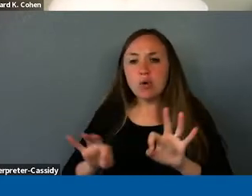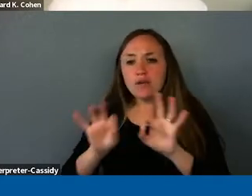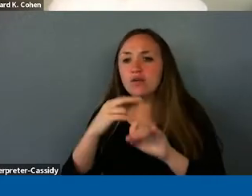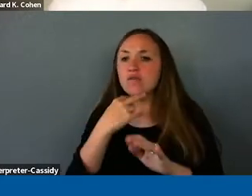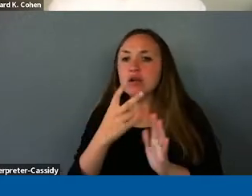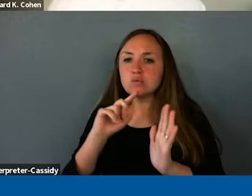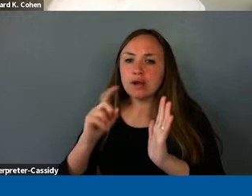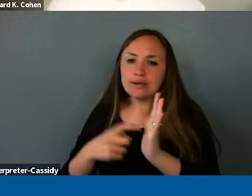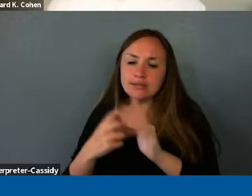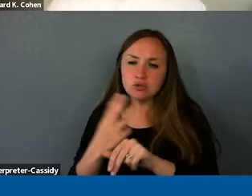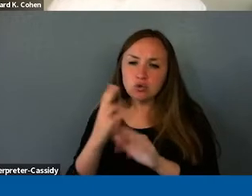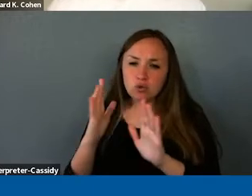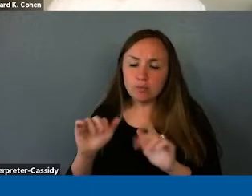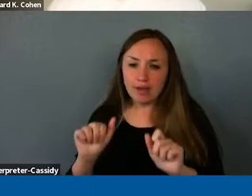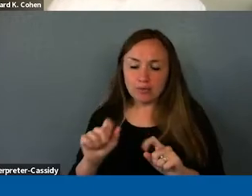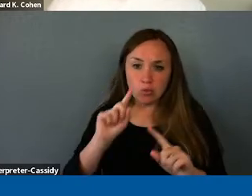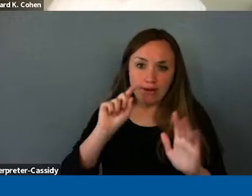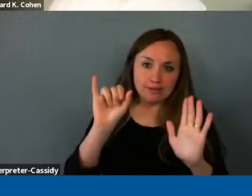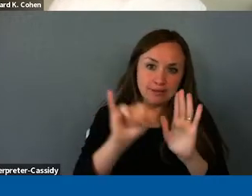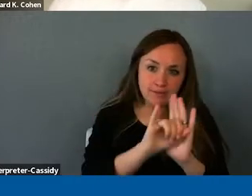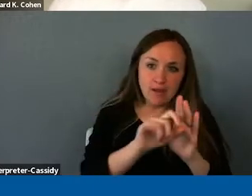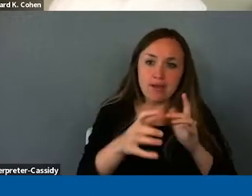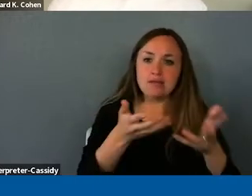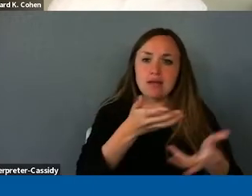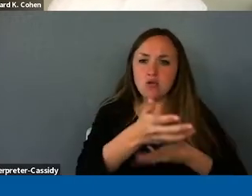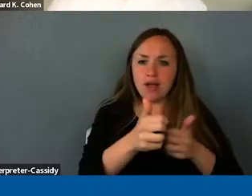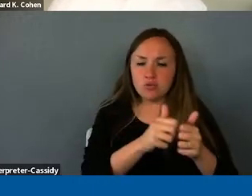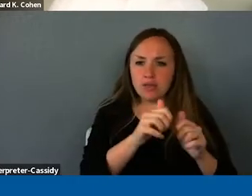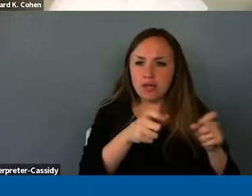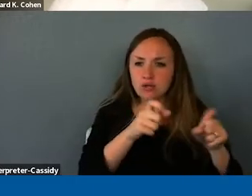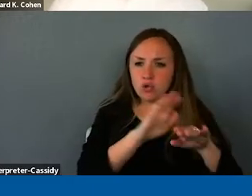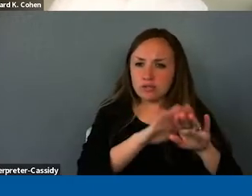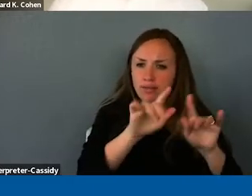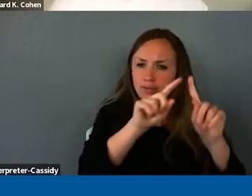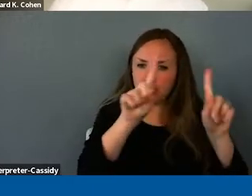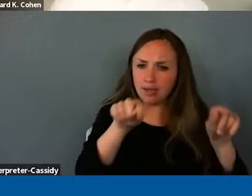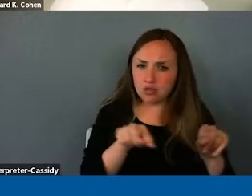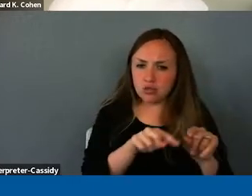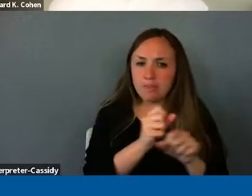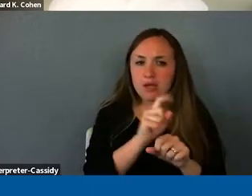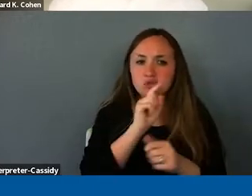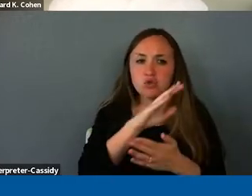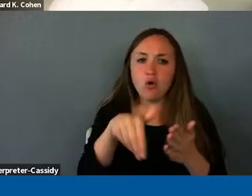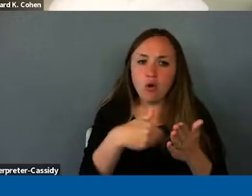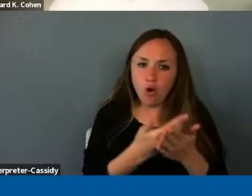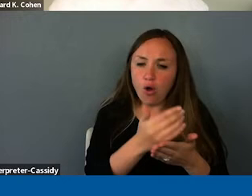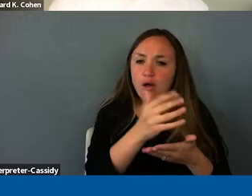to be able to identify and interact with controls on a page. So make sure that all interactive elements have an accessible name.